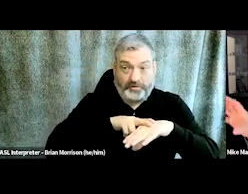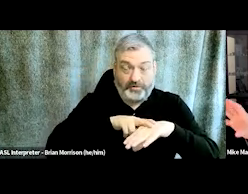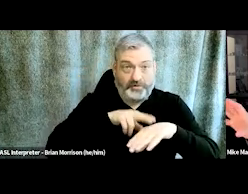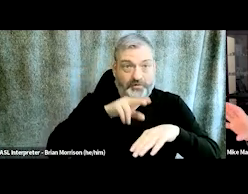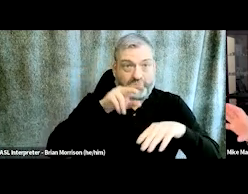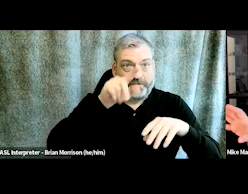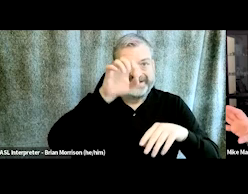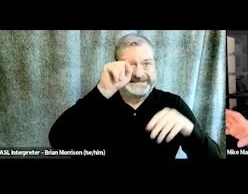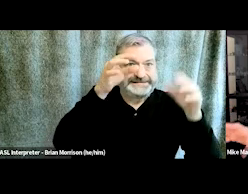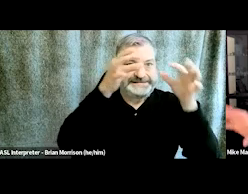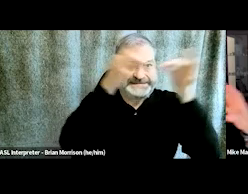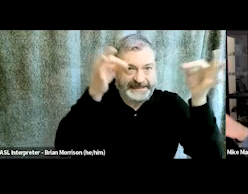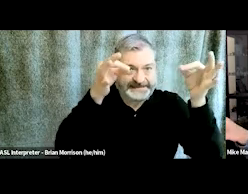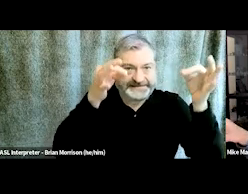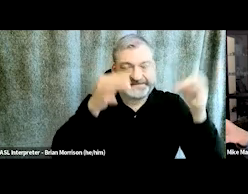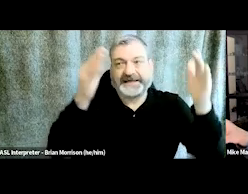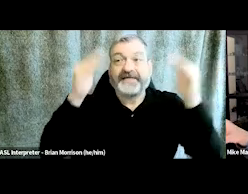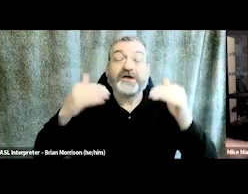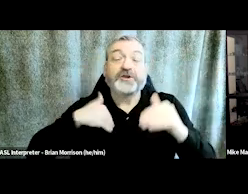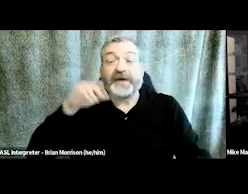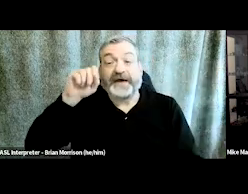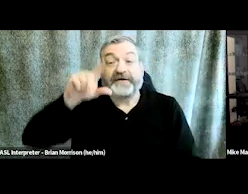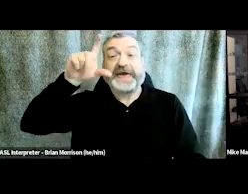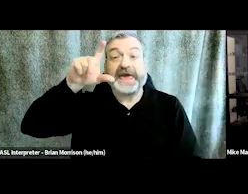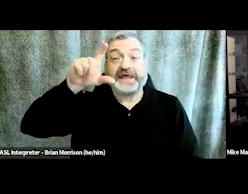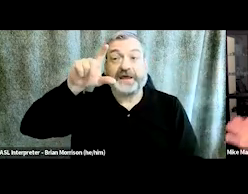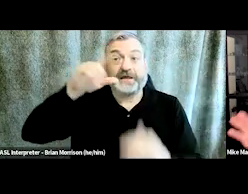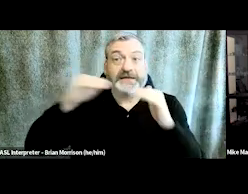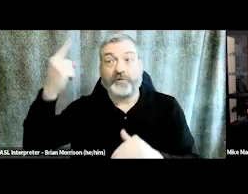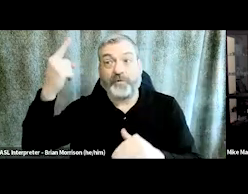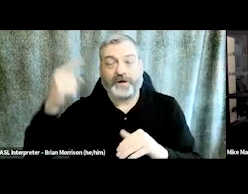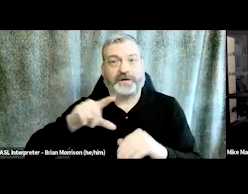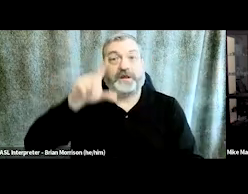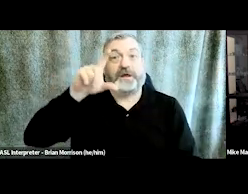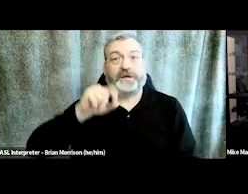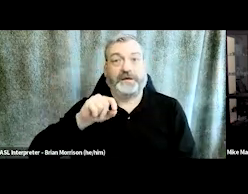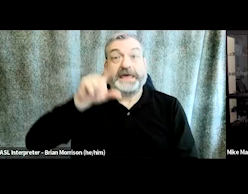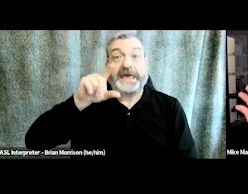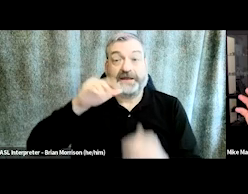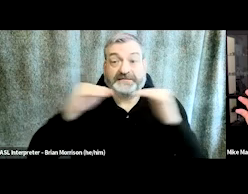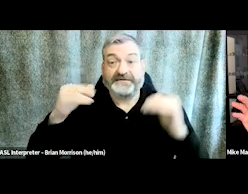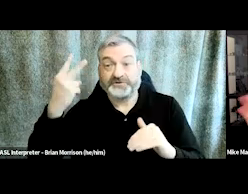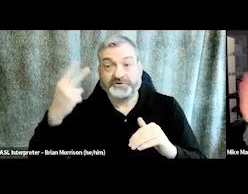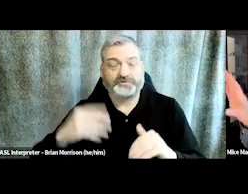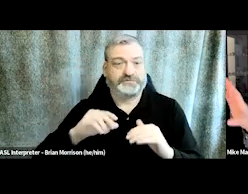and a heading level two style and a heading level three style. All if if you use those styles and you can